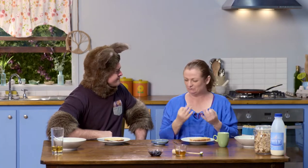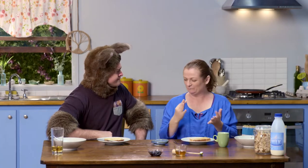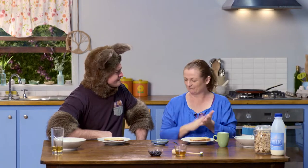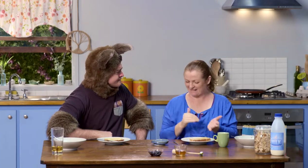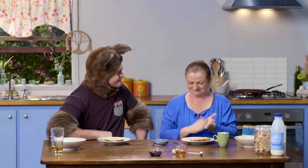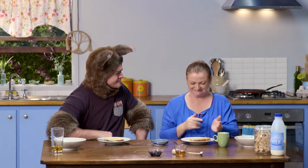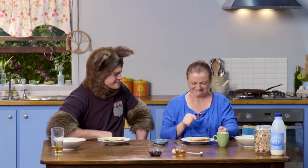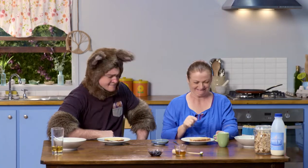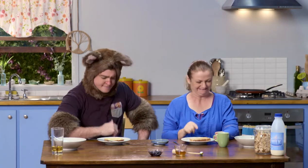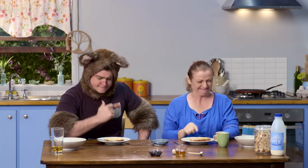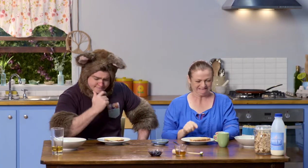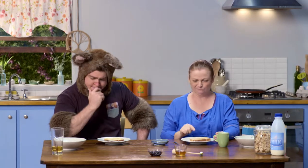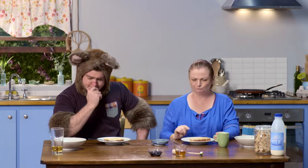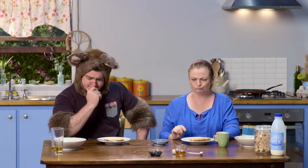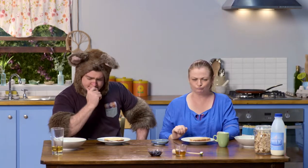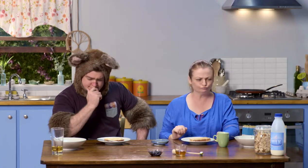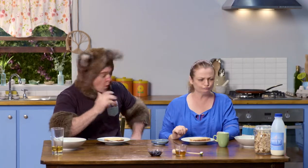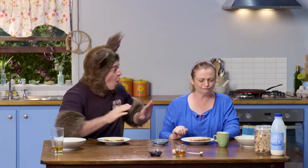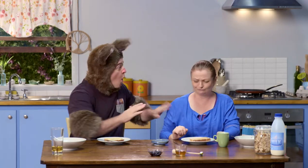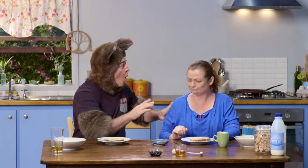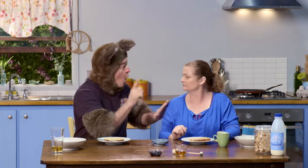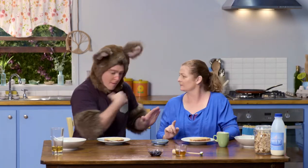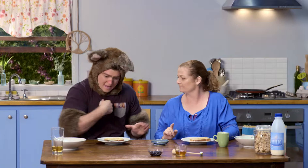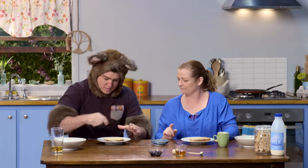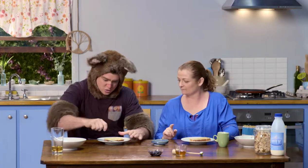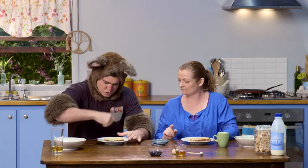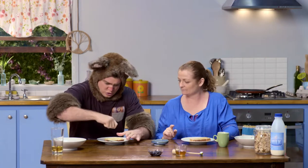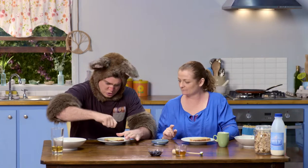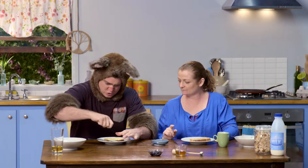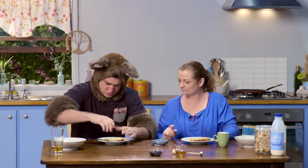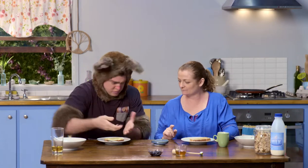But I still don't have any butter for my toast. I could scrape some off and give it to you.